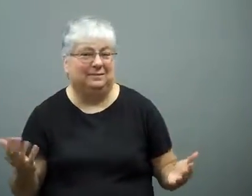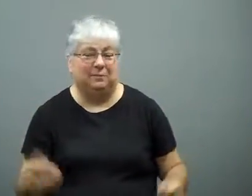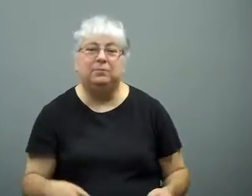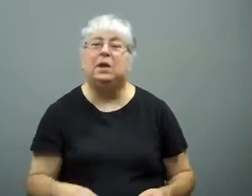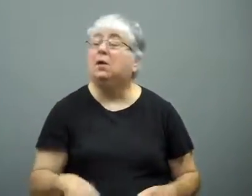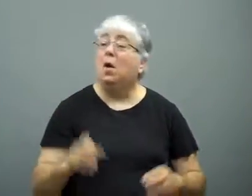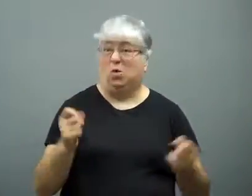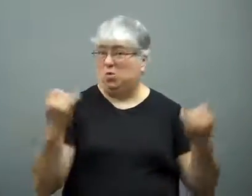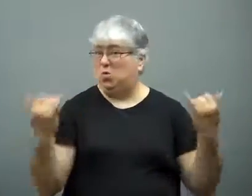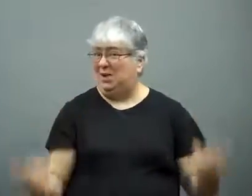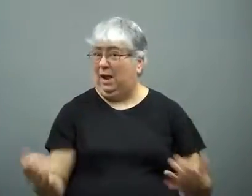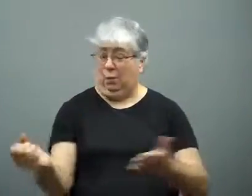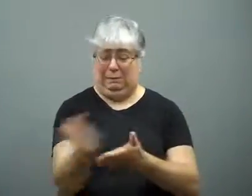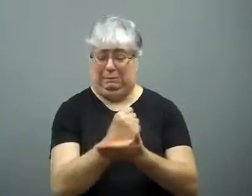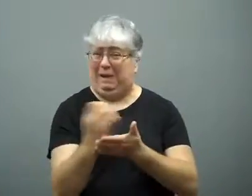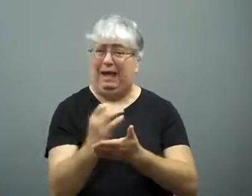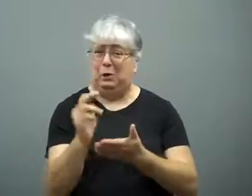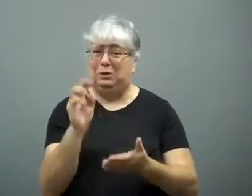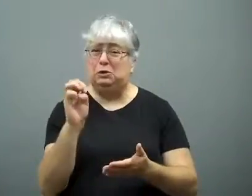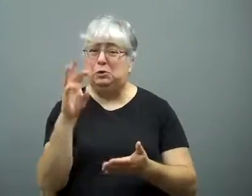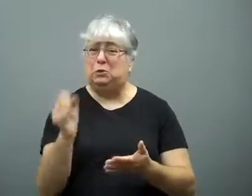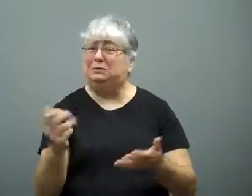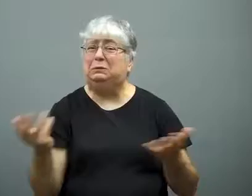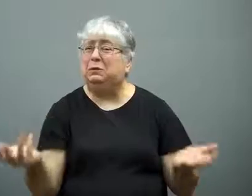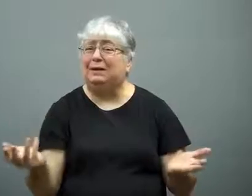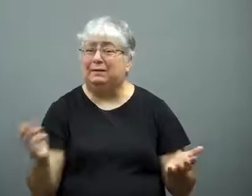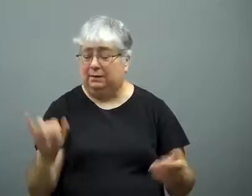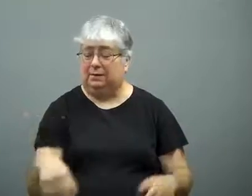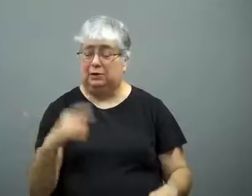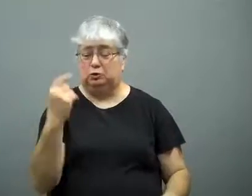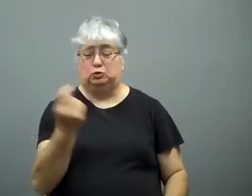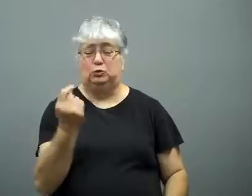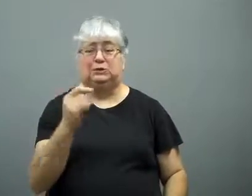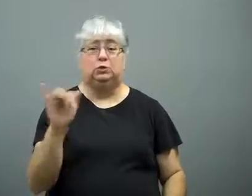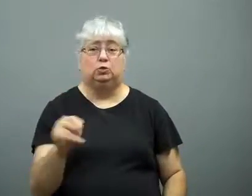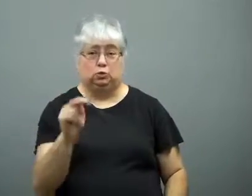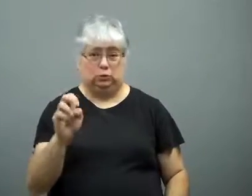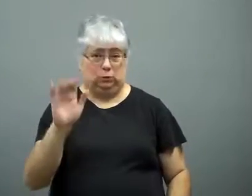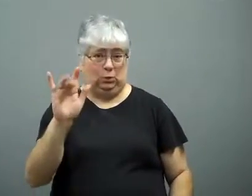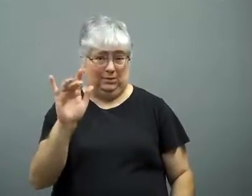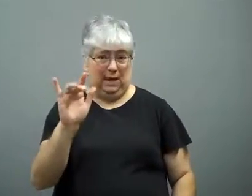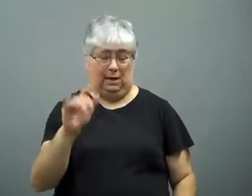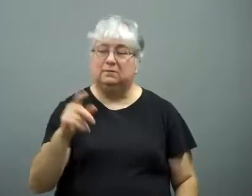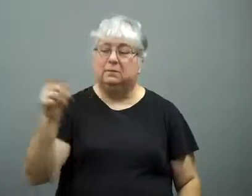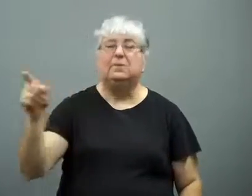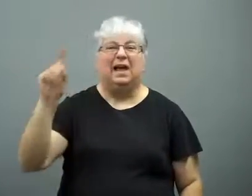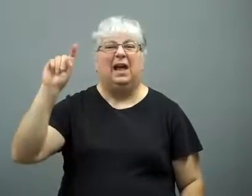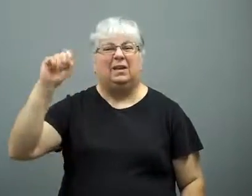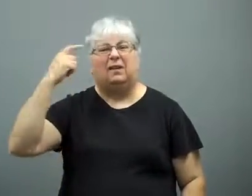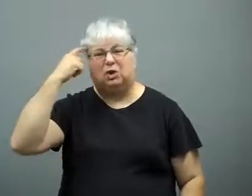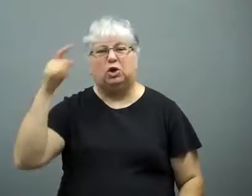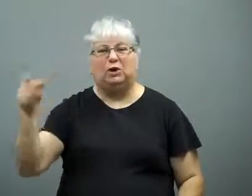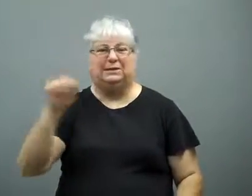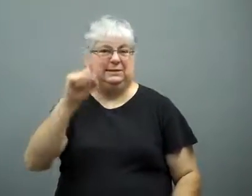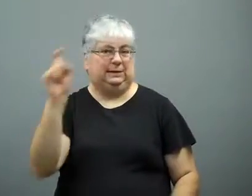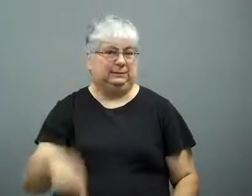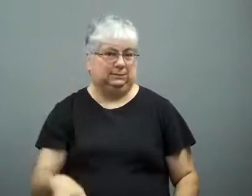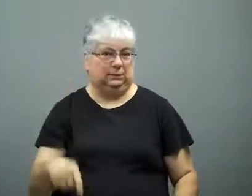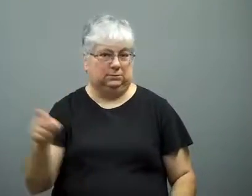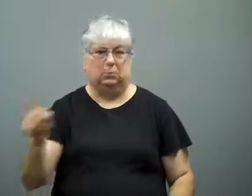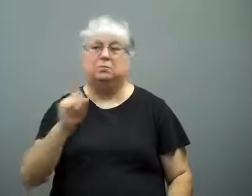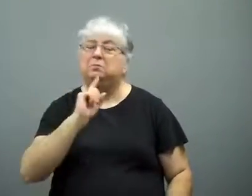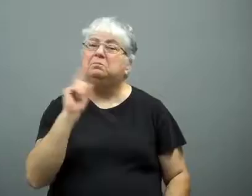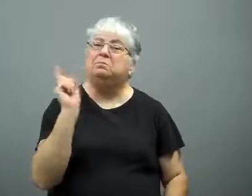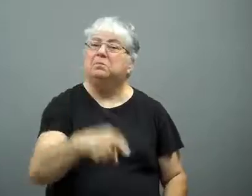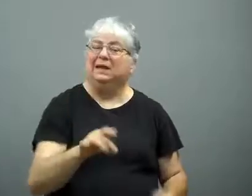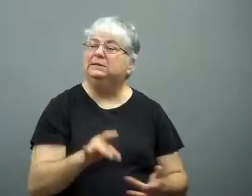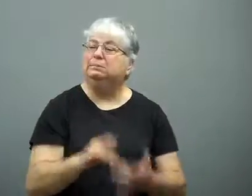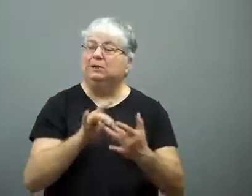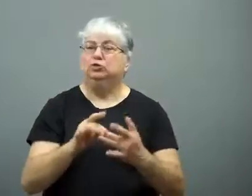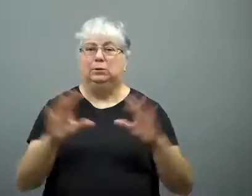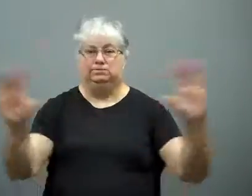Filibustering was in the news on Tuesday, June 25.